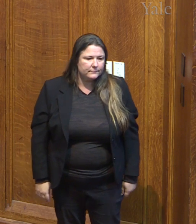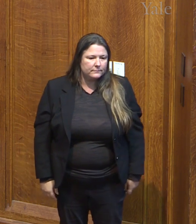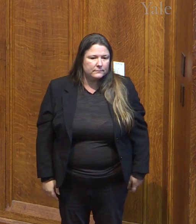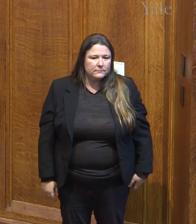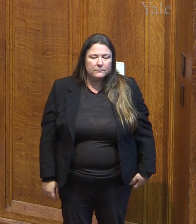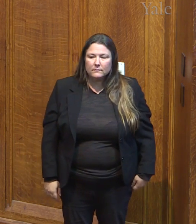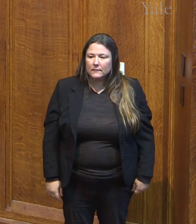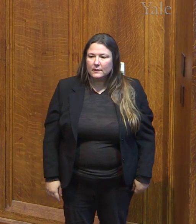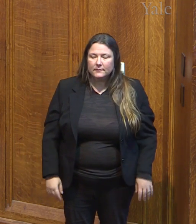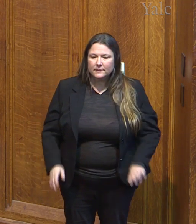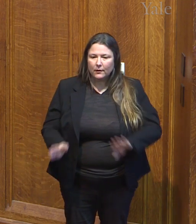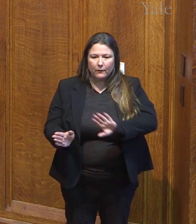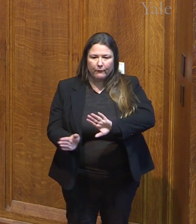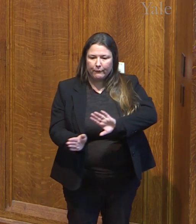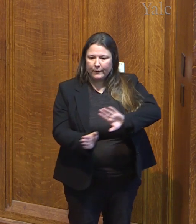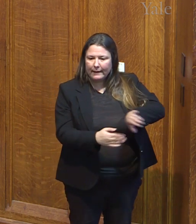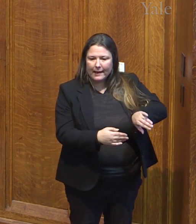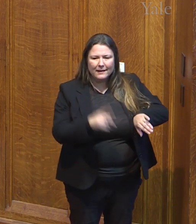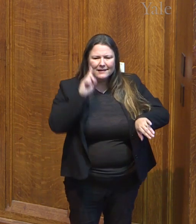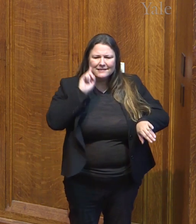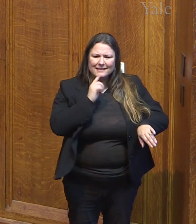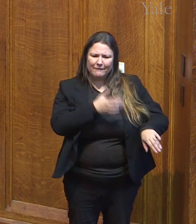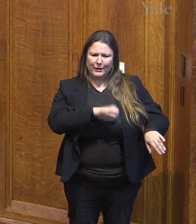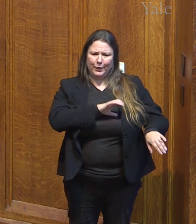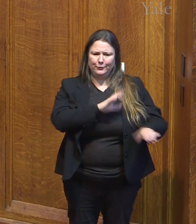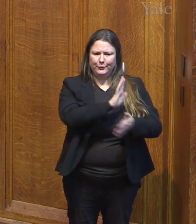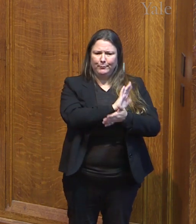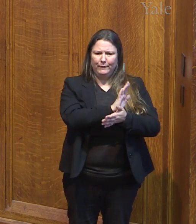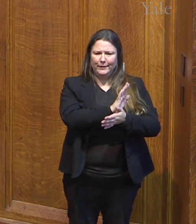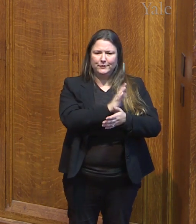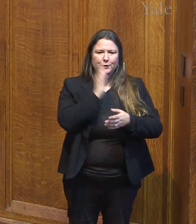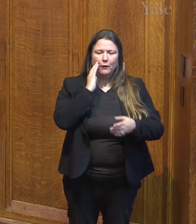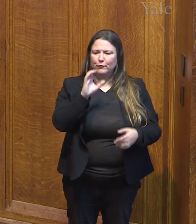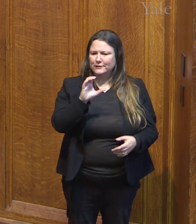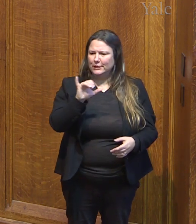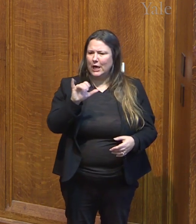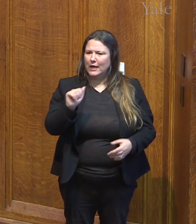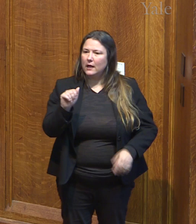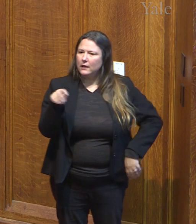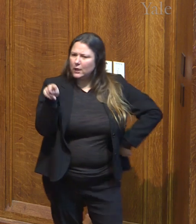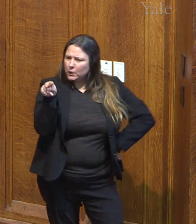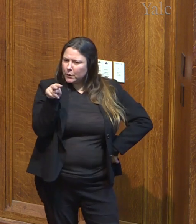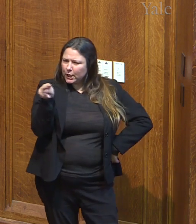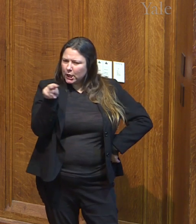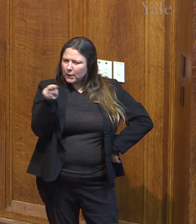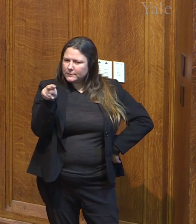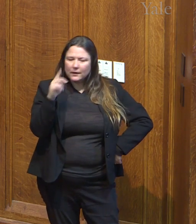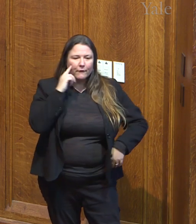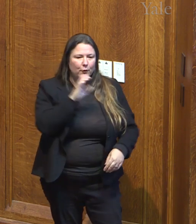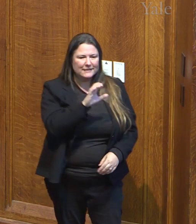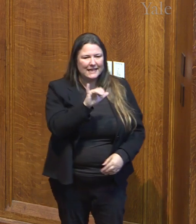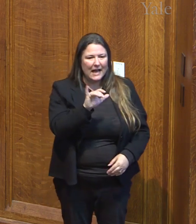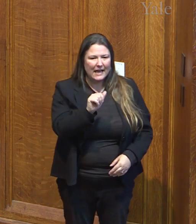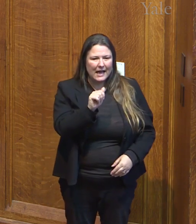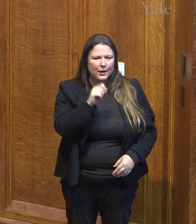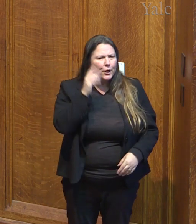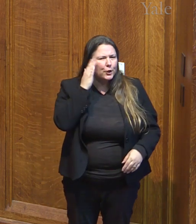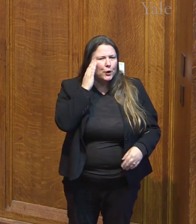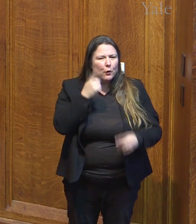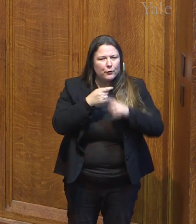So forget about all those Deaf characters reading lips for the CIA in those movies you see through hermetically sealed windows in a telescope.